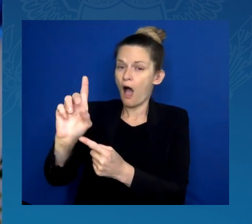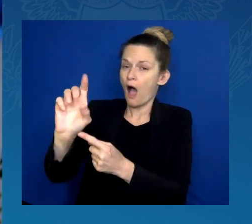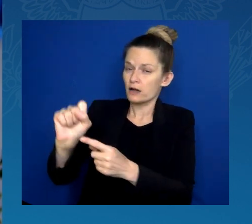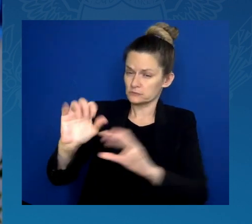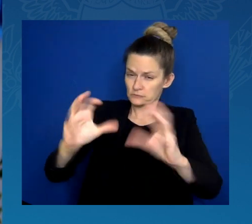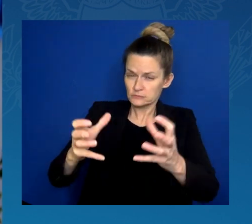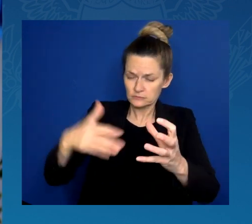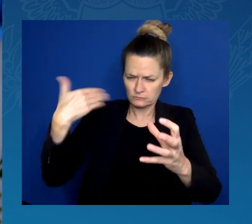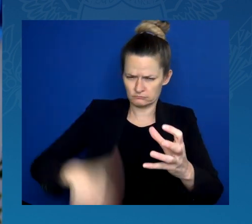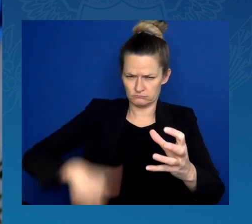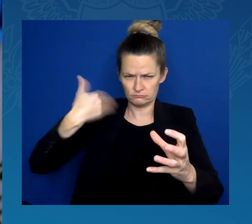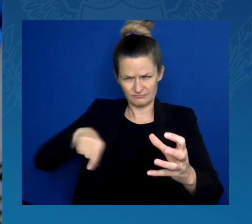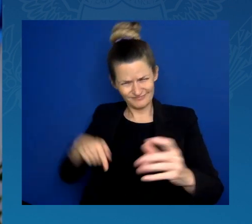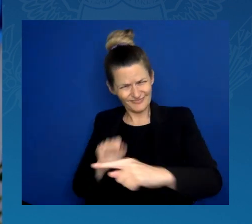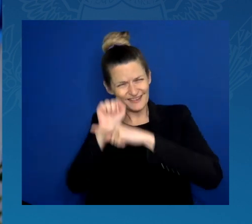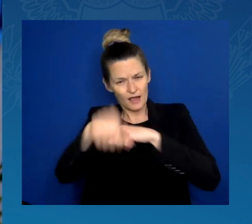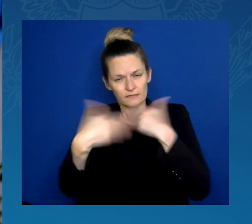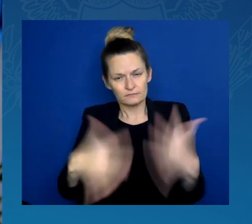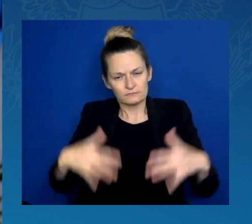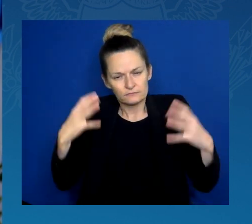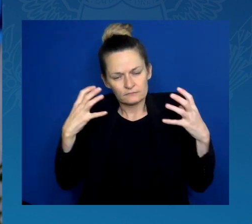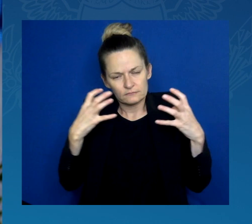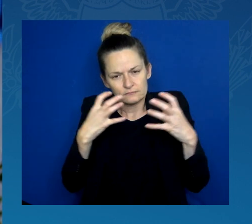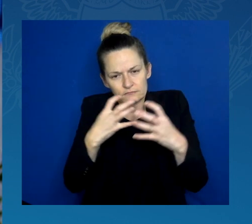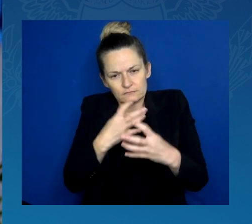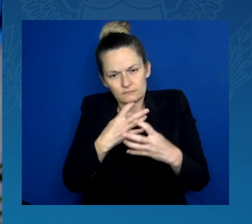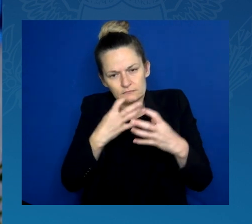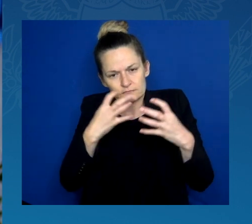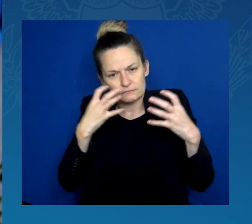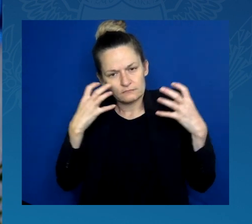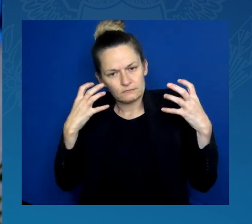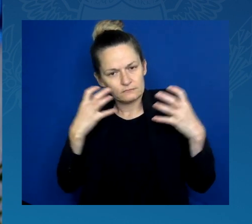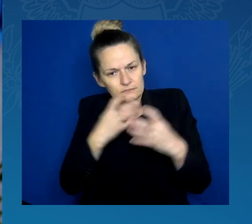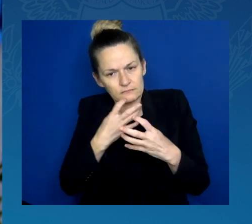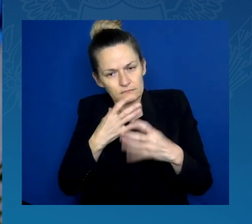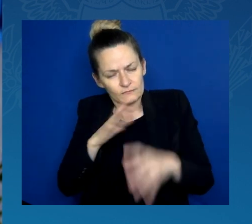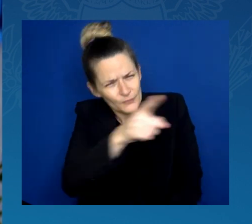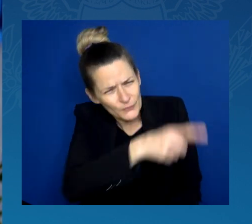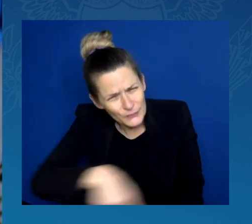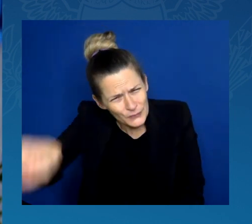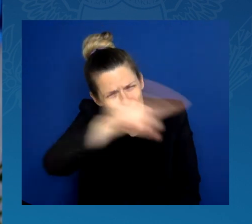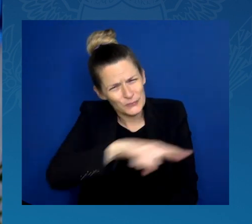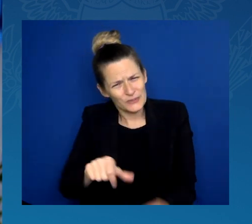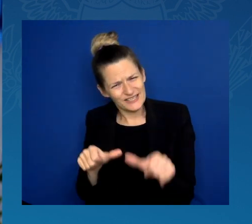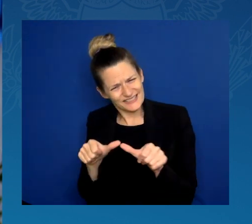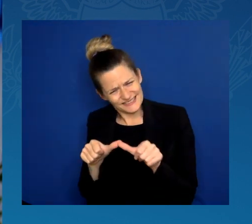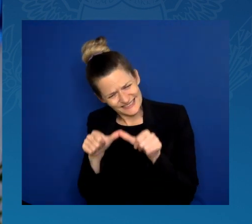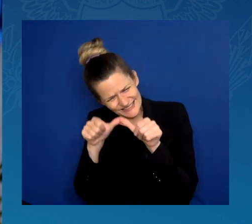You continued to fight for workers and to fight to move our nation forward.